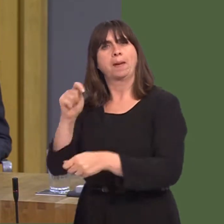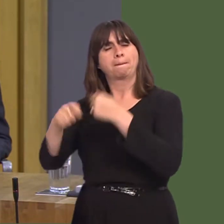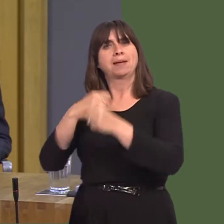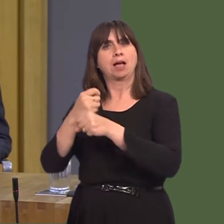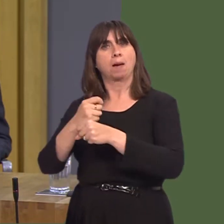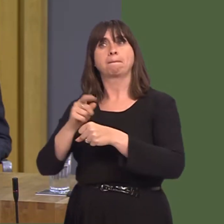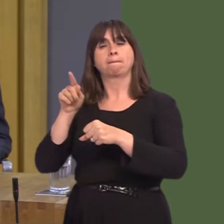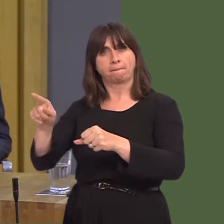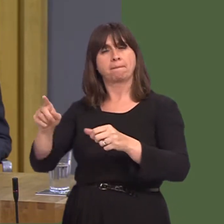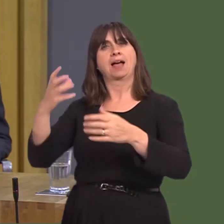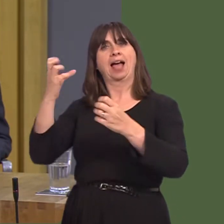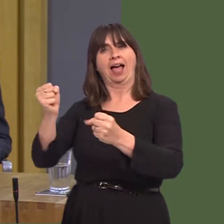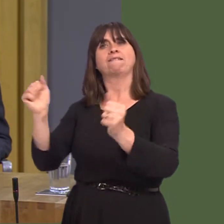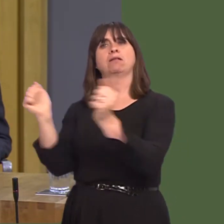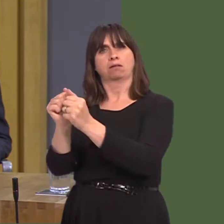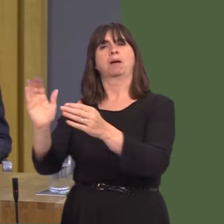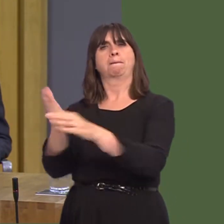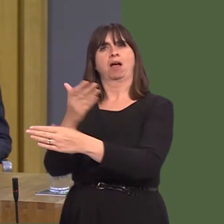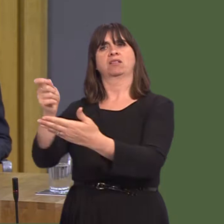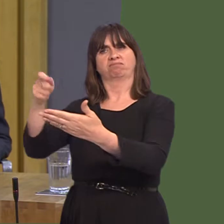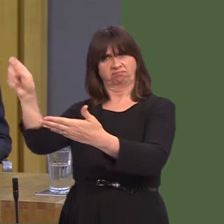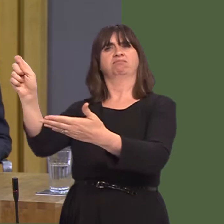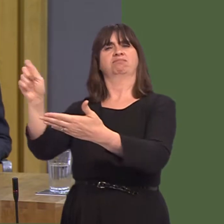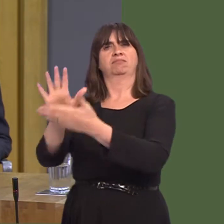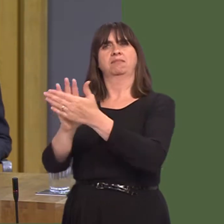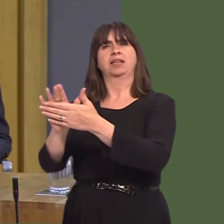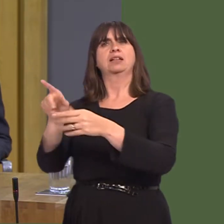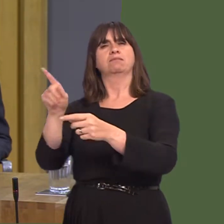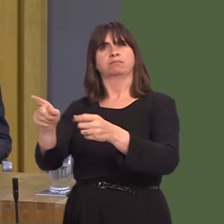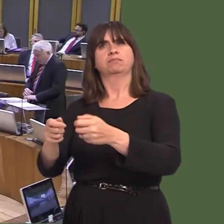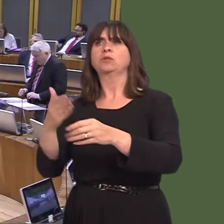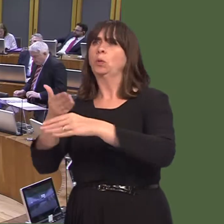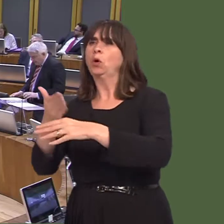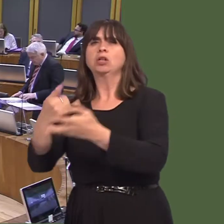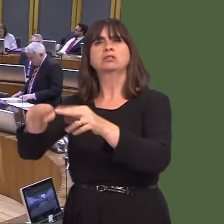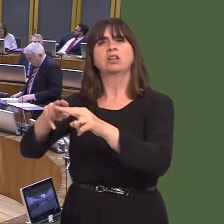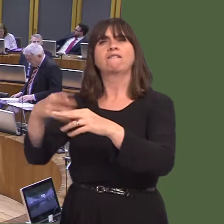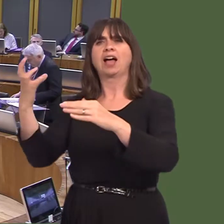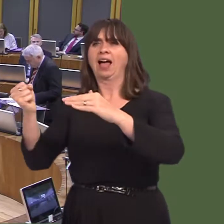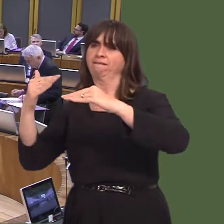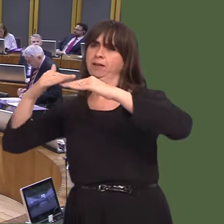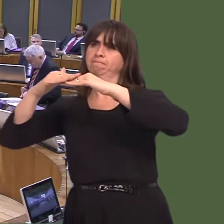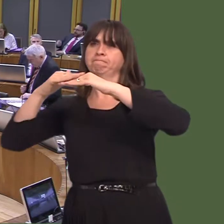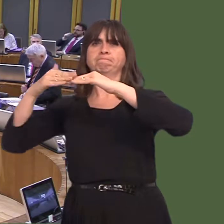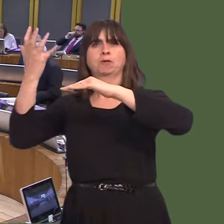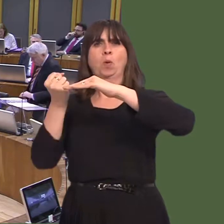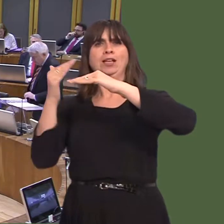accredited employer by the next Living Wage Week in November? Carwyn Jones AM: The airport has made a firm commitment to working towards achievement